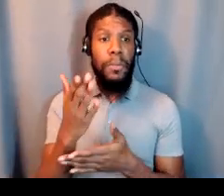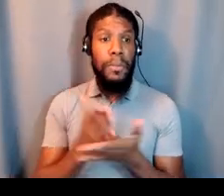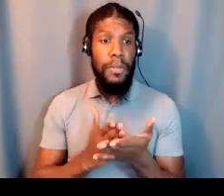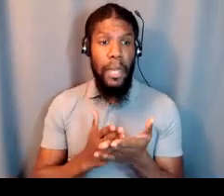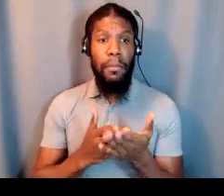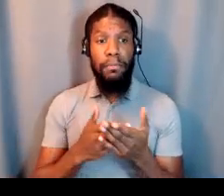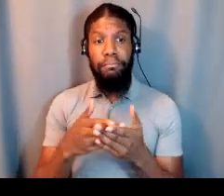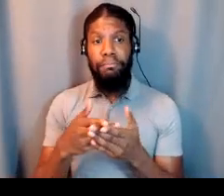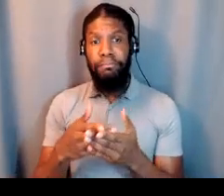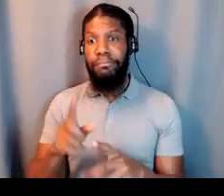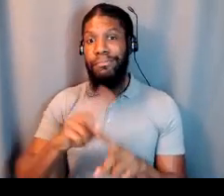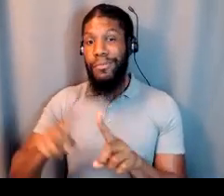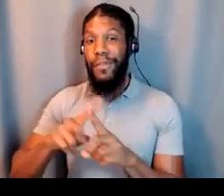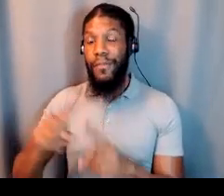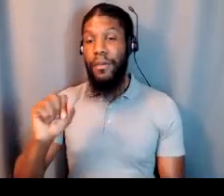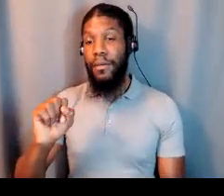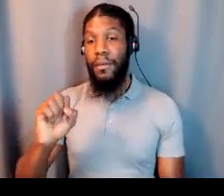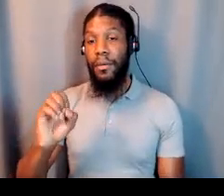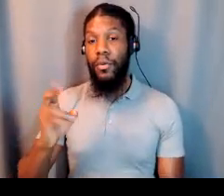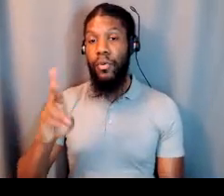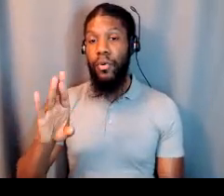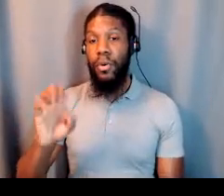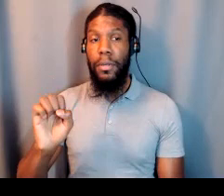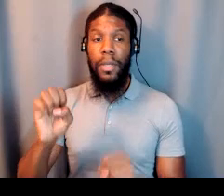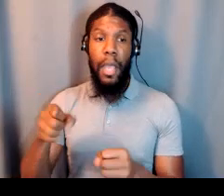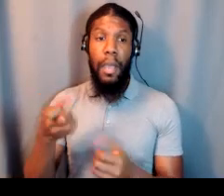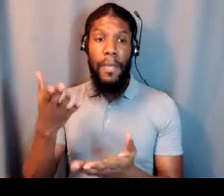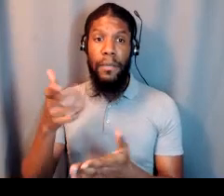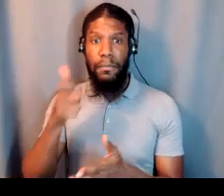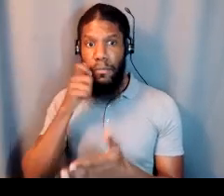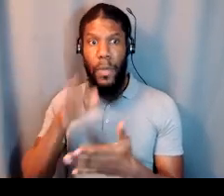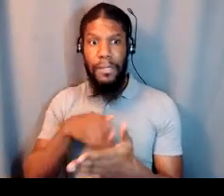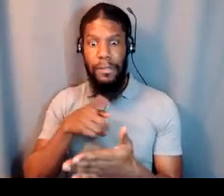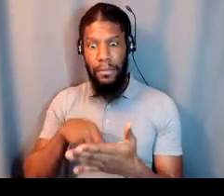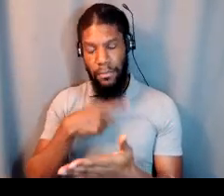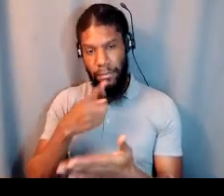and not trying to avoid it or glide over it and just trying to bring awareness to it,